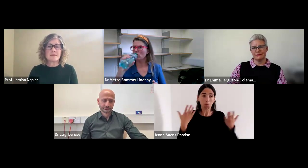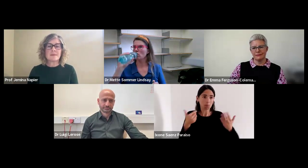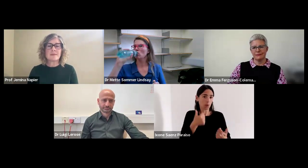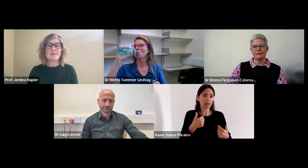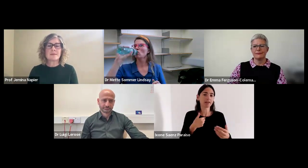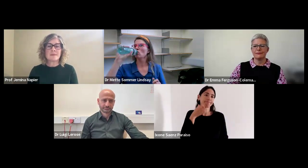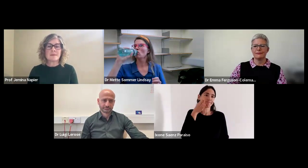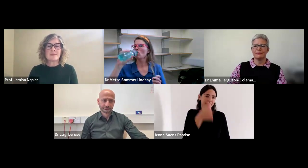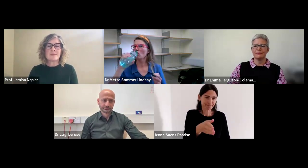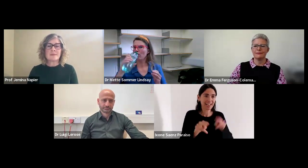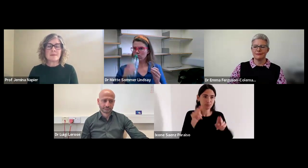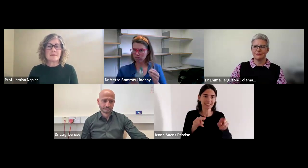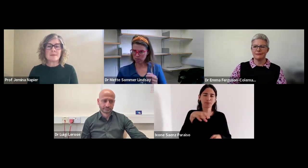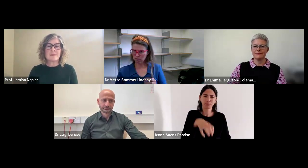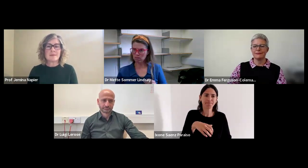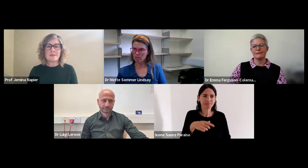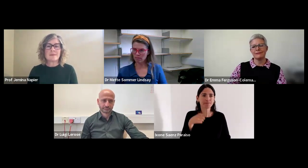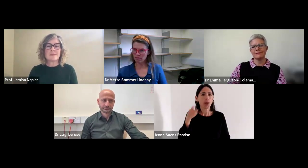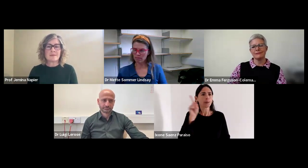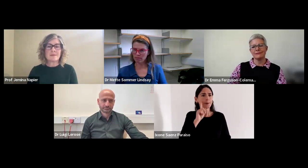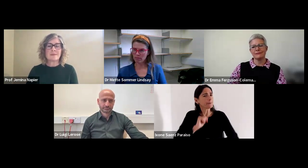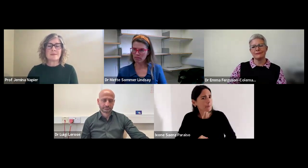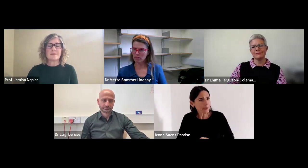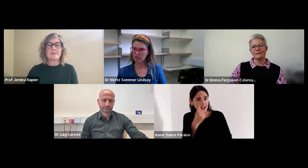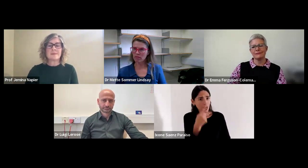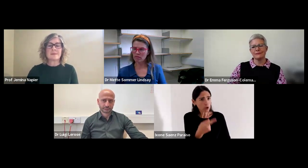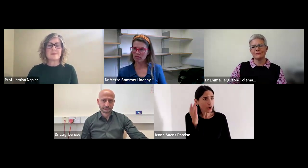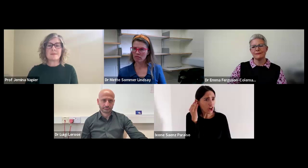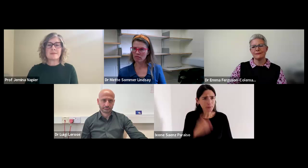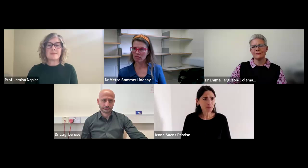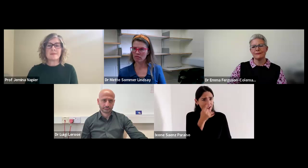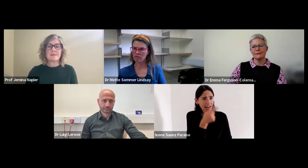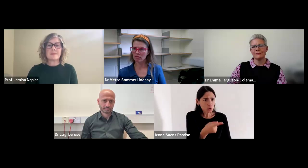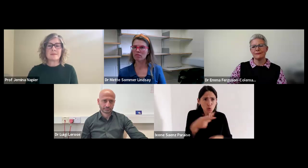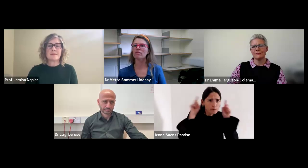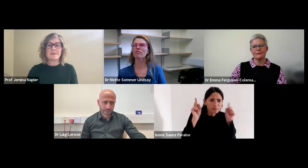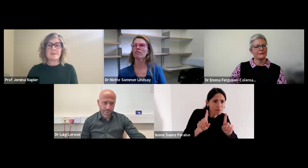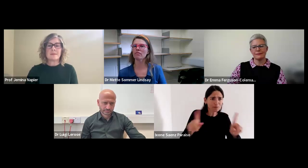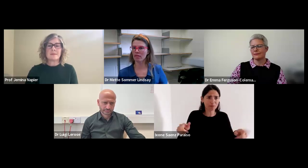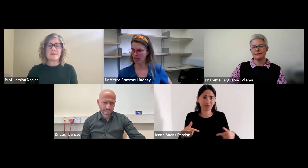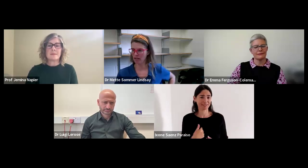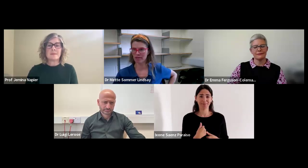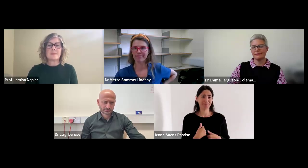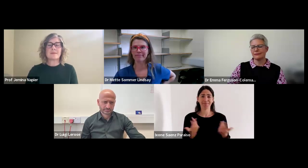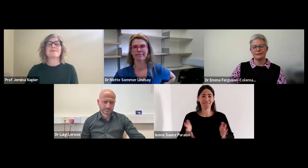in Spain. So I thought, okay I'll go along, I will be assessed, and the woman said "Can you hear? Do